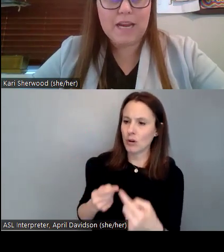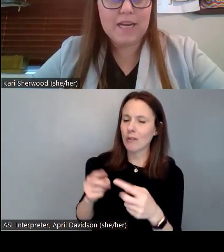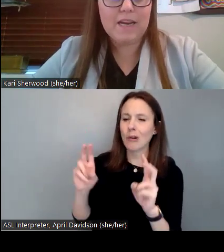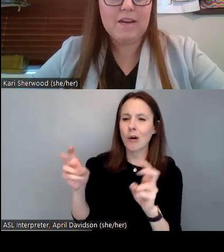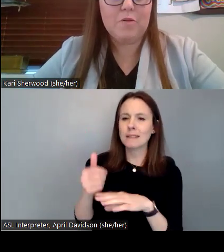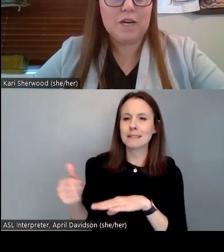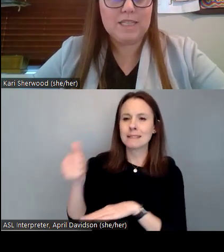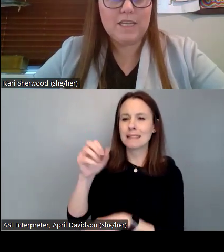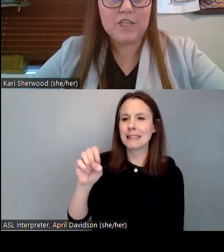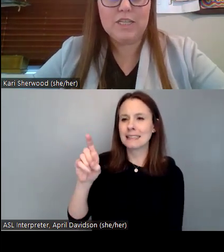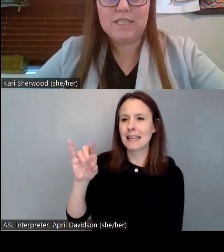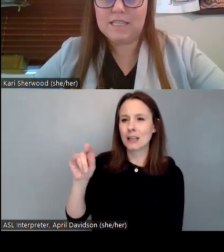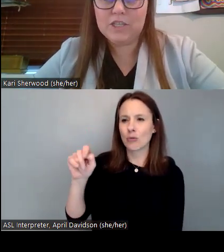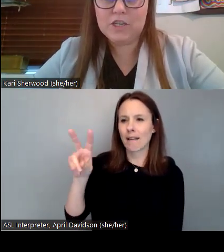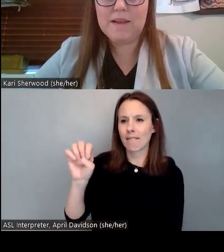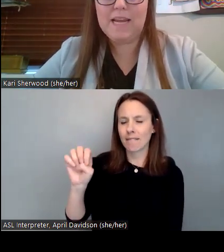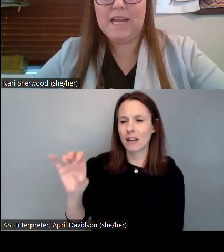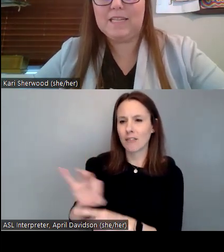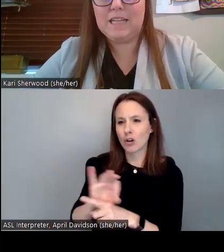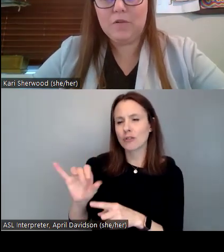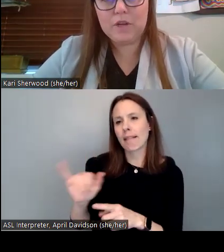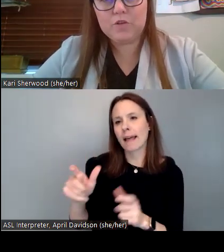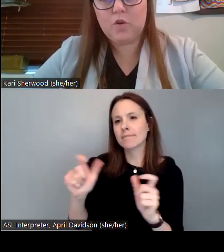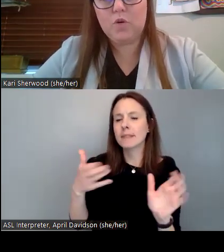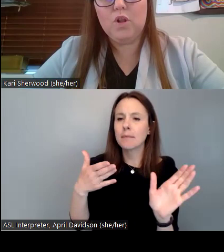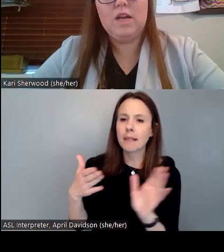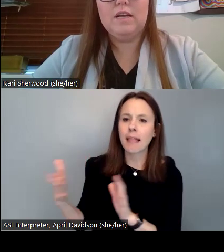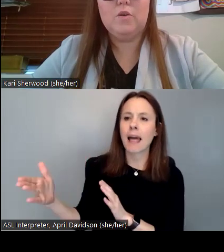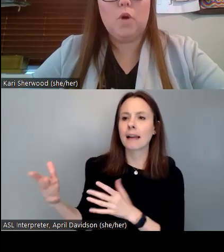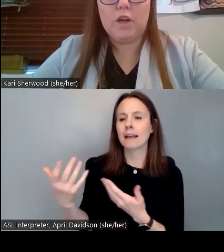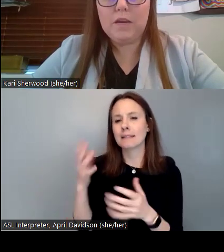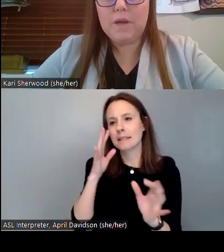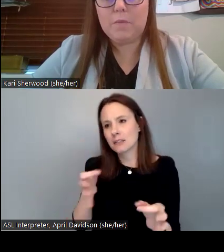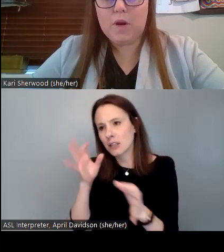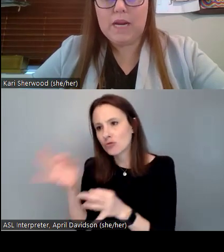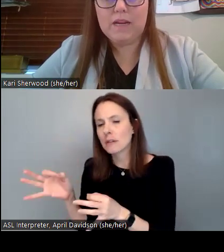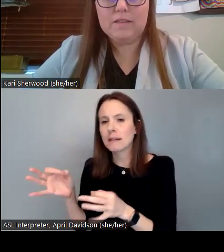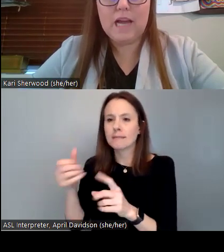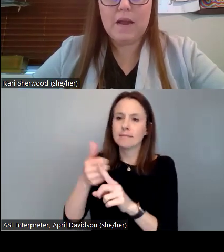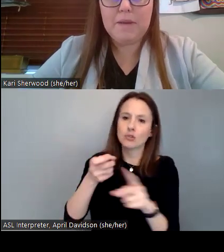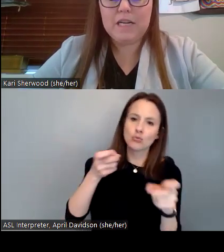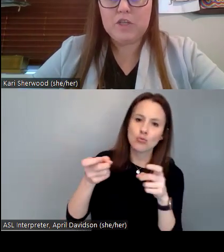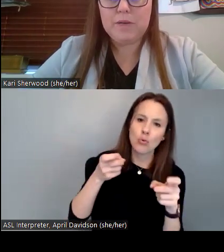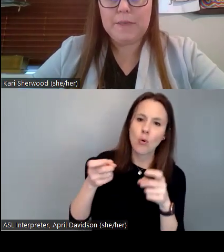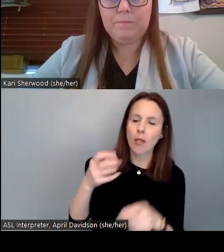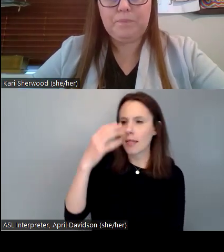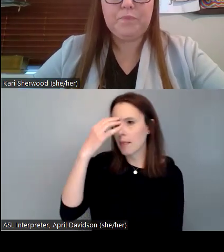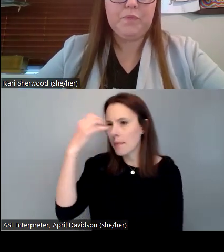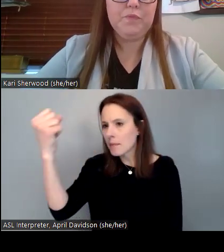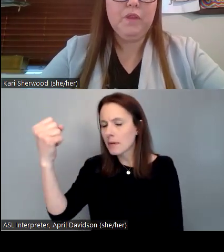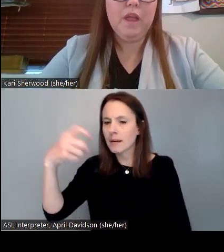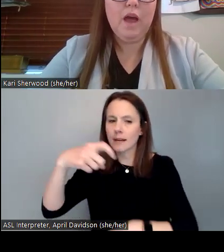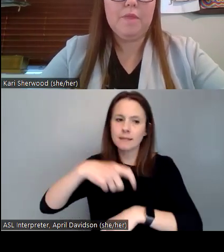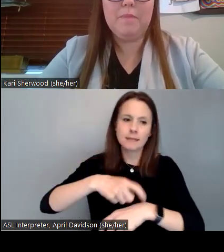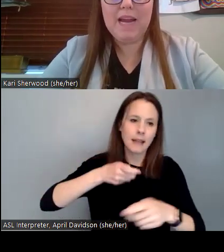planning, organization, decision making, self-control, working memory, time management. They might